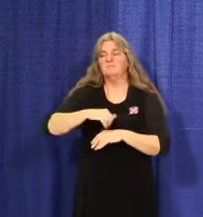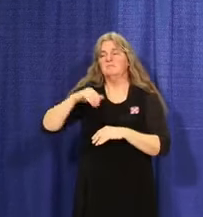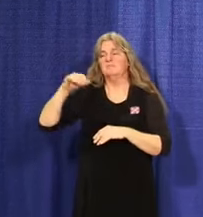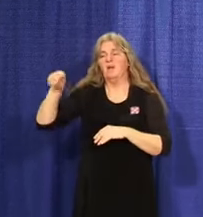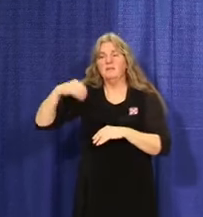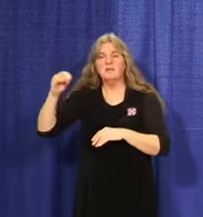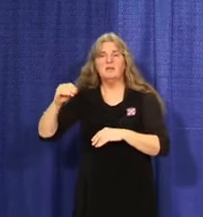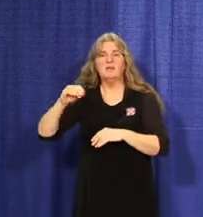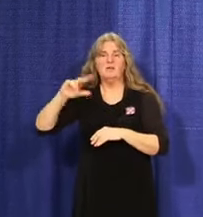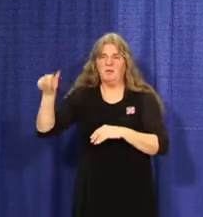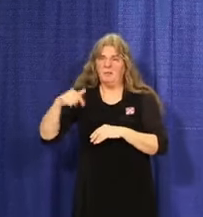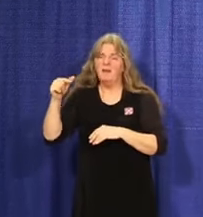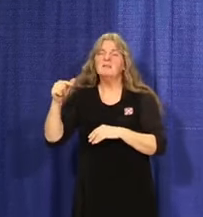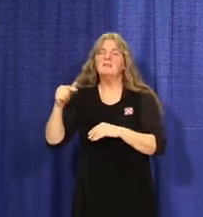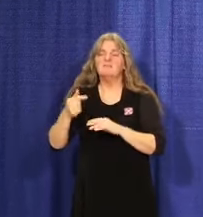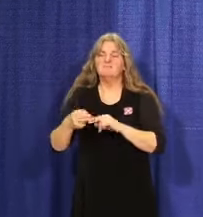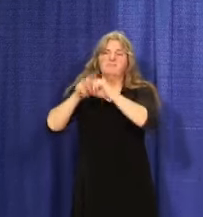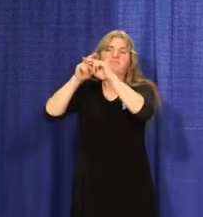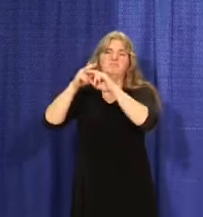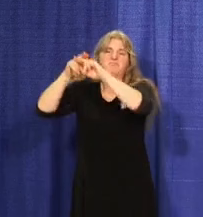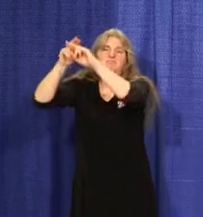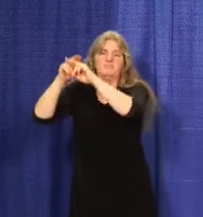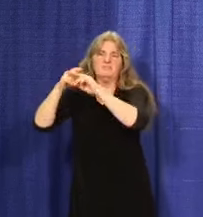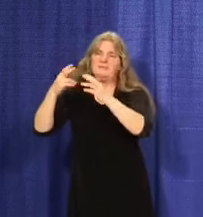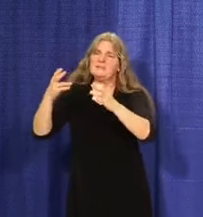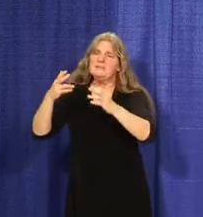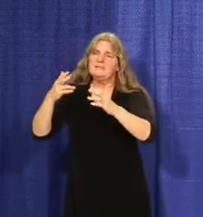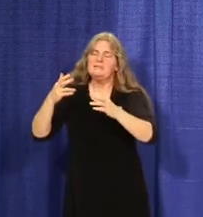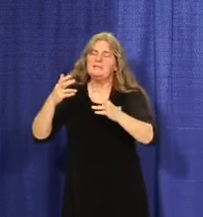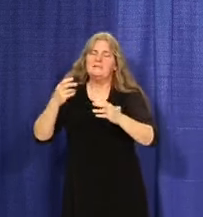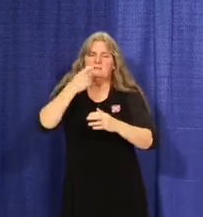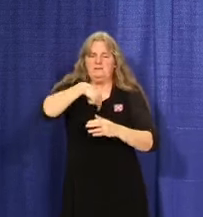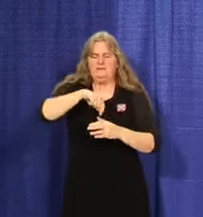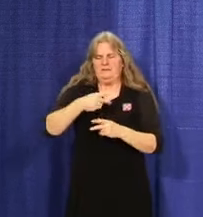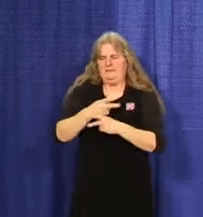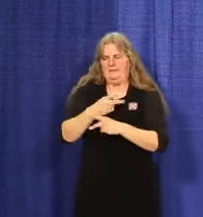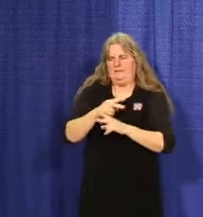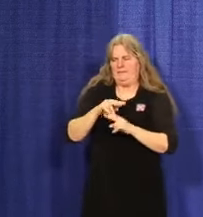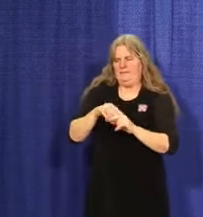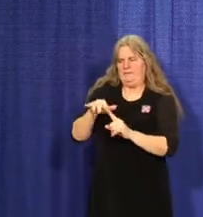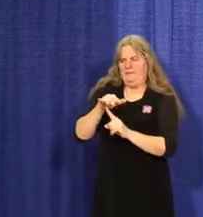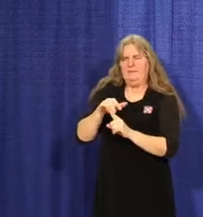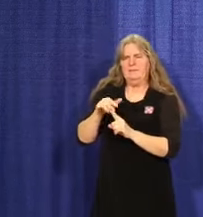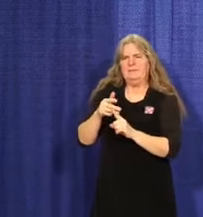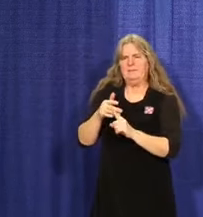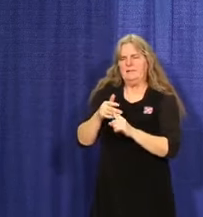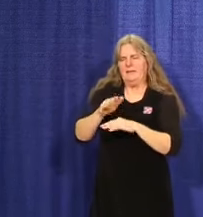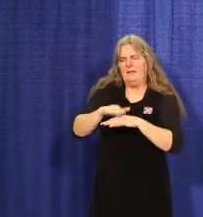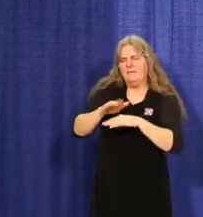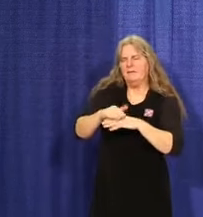And we are watching and trying to do our calculations and formulate advice as we go for